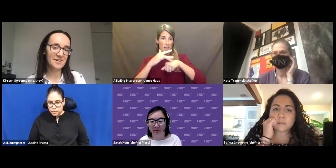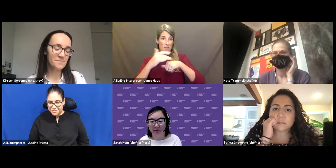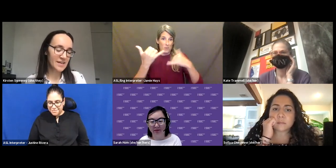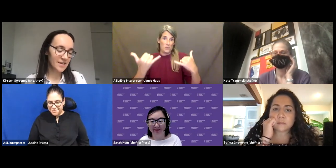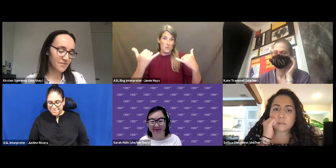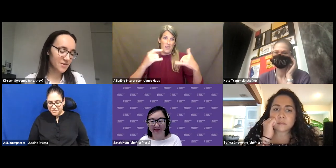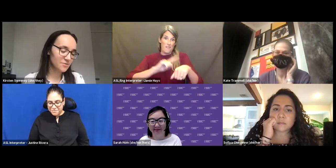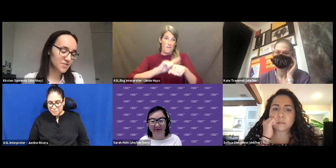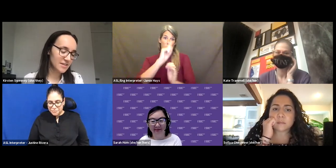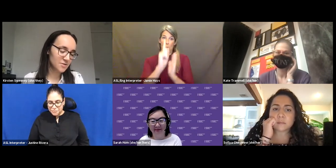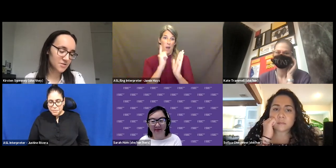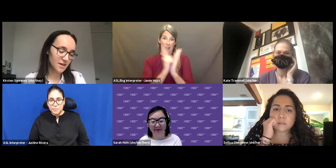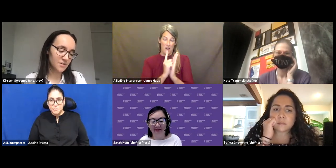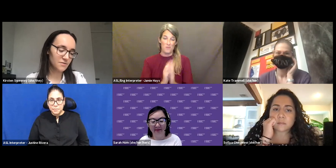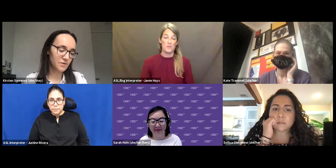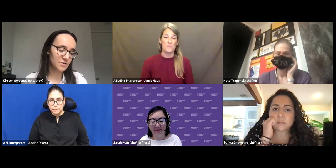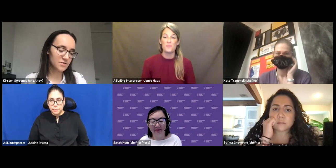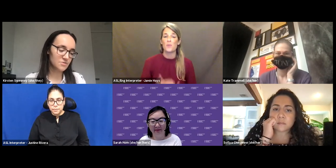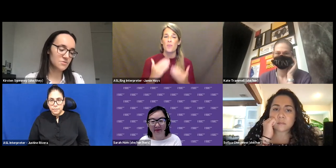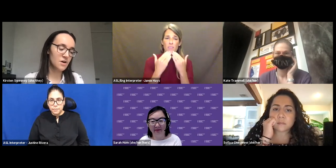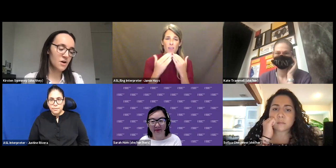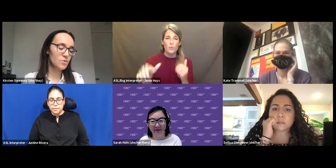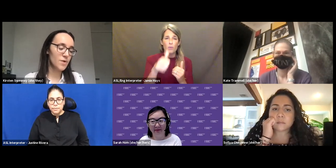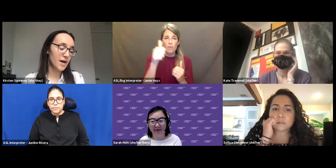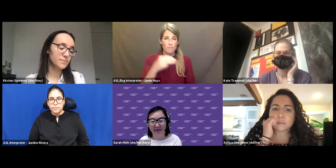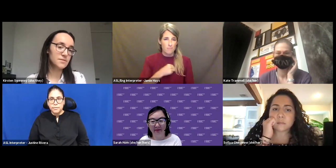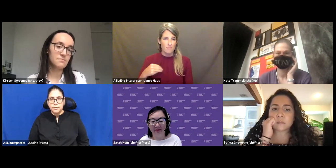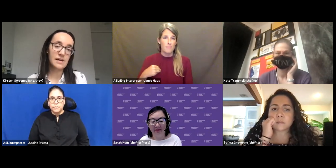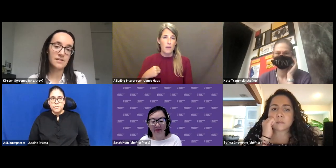to give a huge thank you to the other folks who who helped make